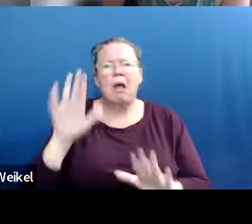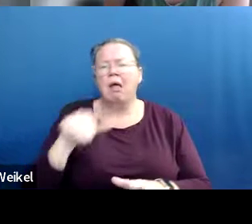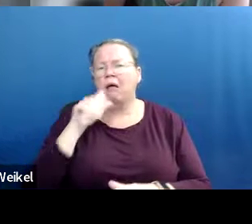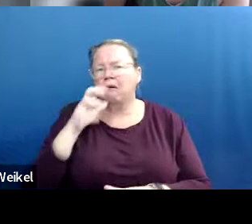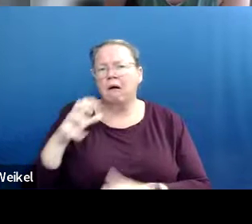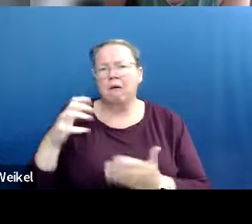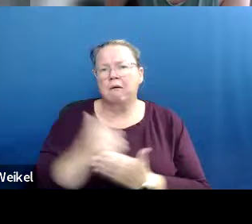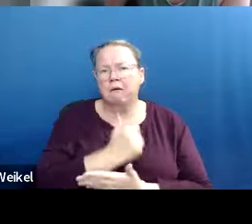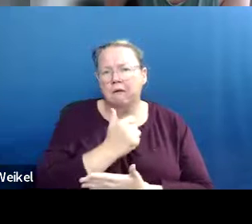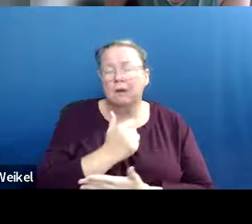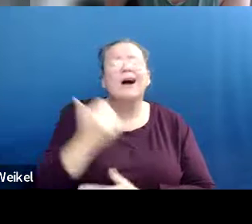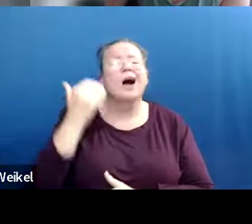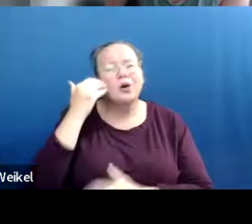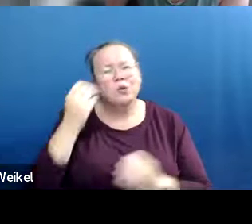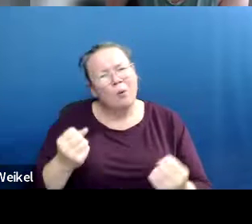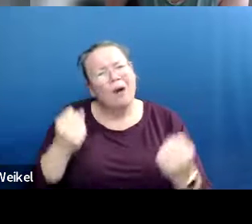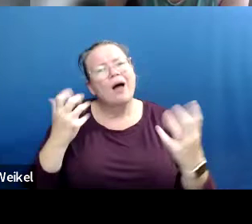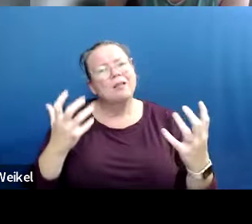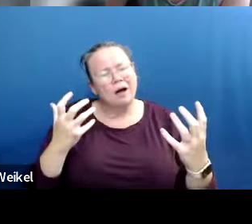Harm (He/Him): I know that there's a lot better on